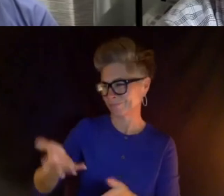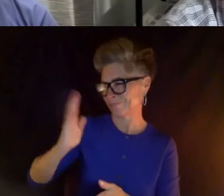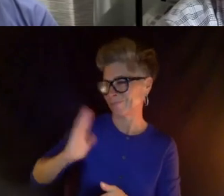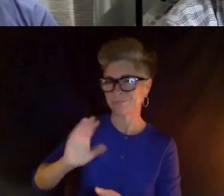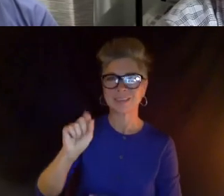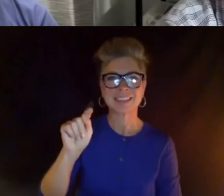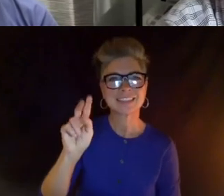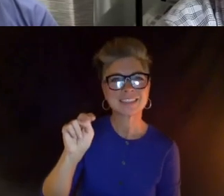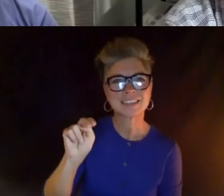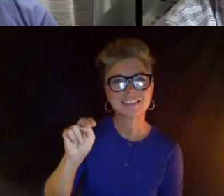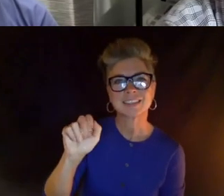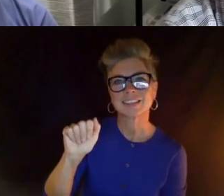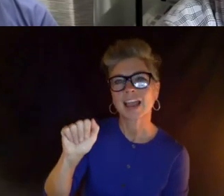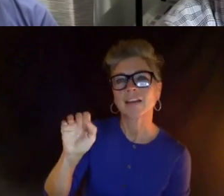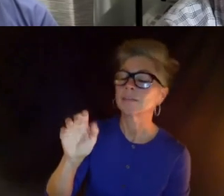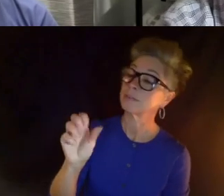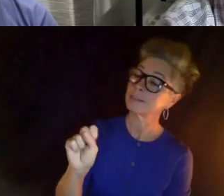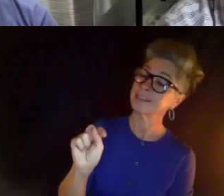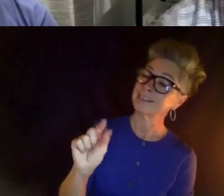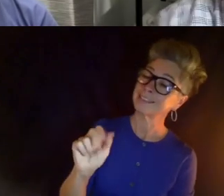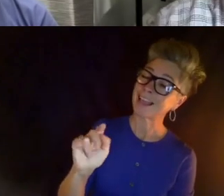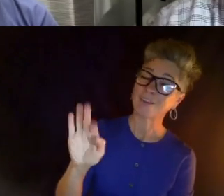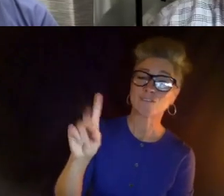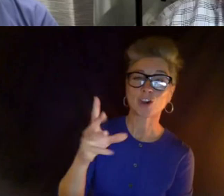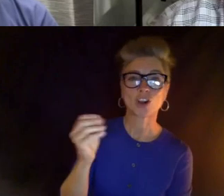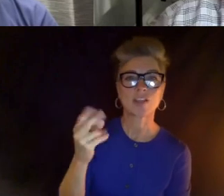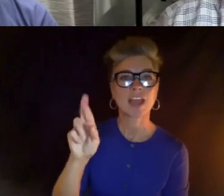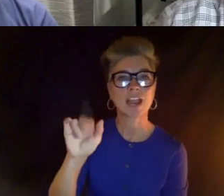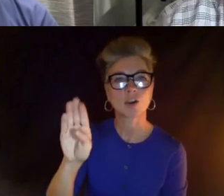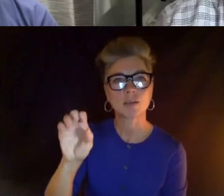and that will be really fascinating and really interesting. So those are the two other things that are coming up this week.